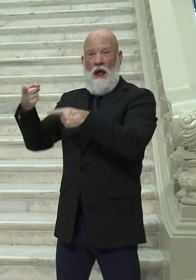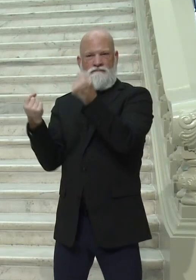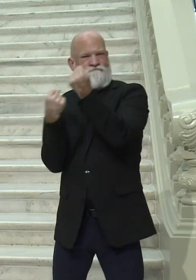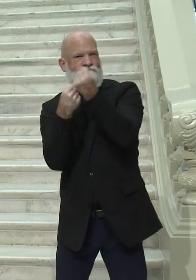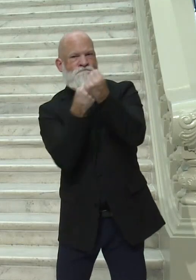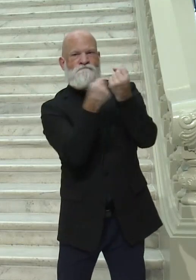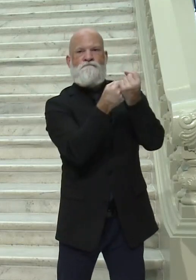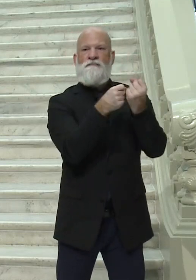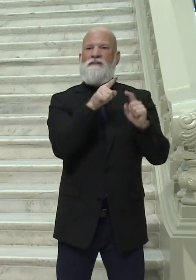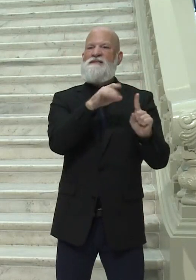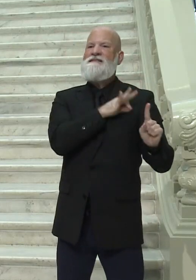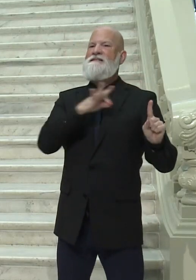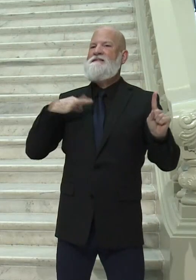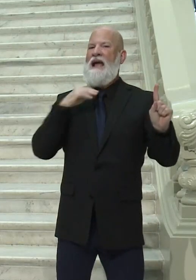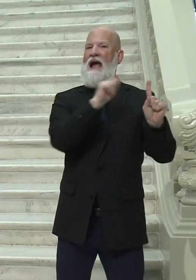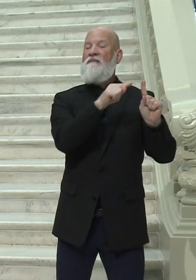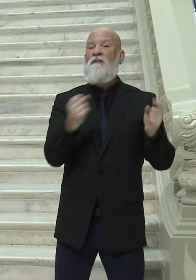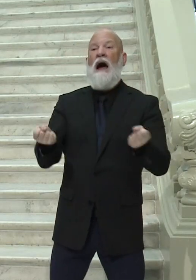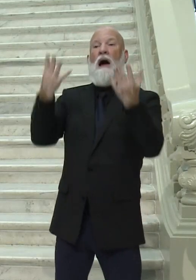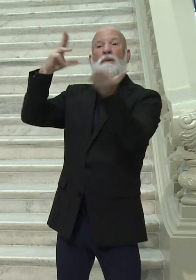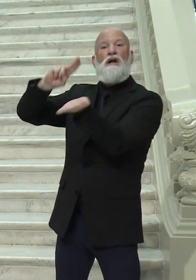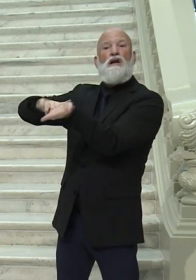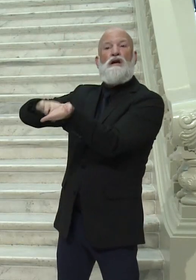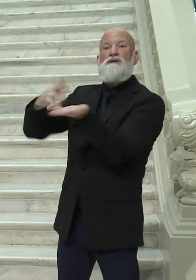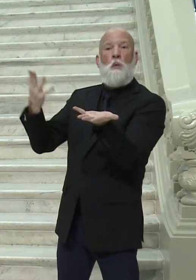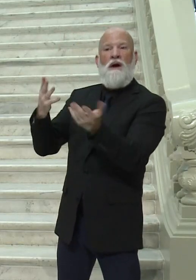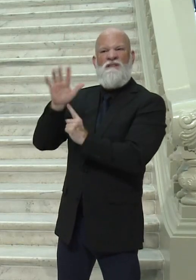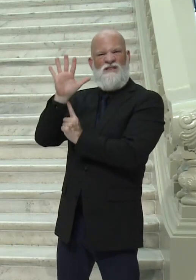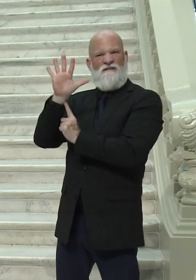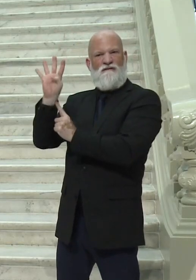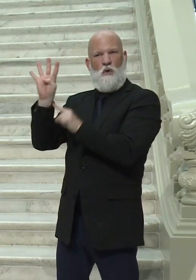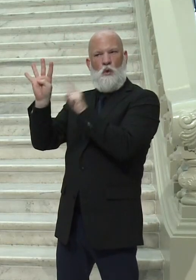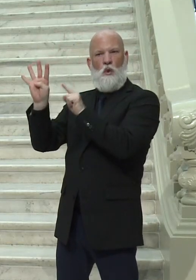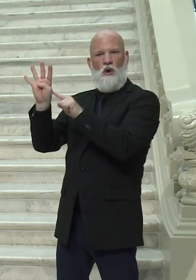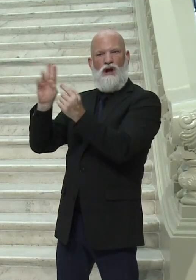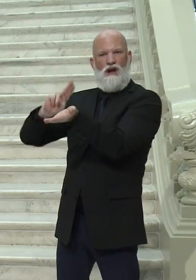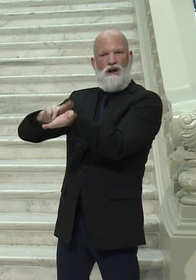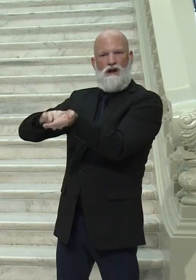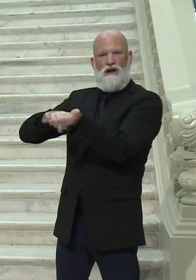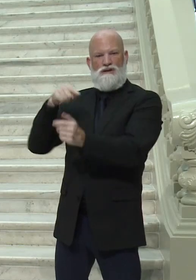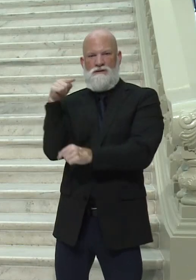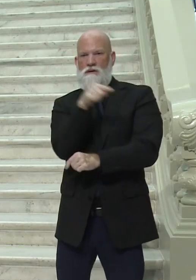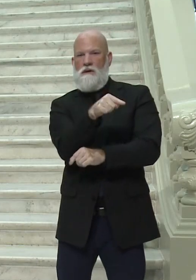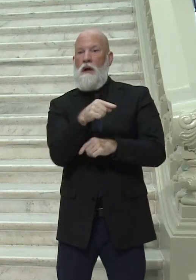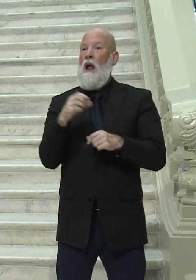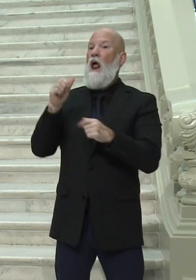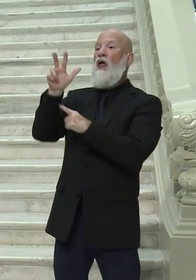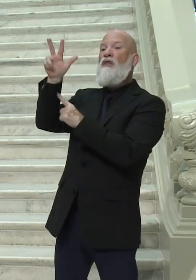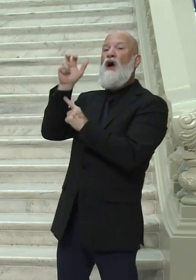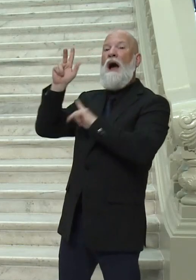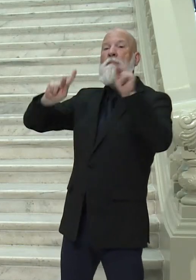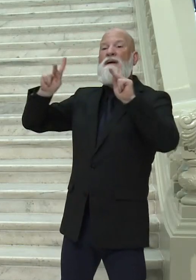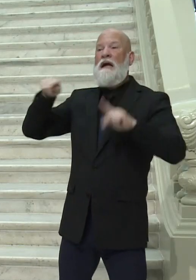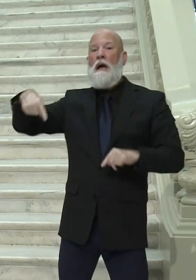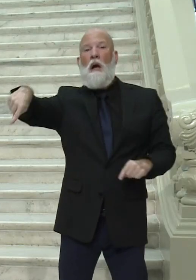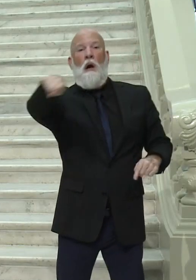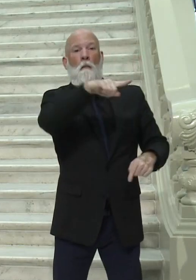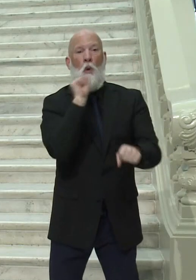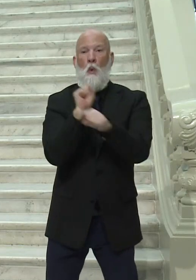OTHERWISE KNOWN AS JACKSON HEALTHCARE, TO HELP OTHERWISE KNOWN AS JACKSON HEALTHCARE, TO HELP STAFF OTHERWISE KNOWN AS JACKSON HEALTHCARE, TO HELP STAFF THESE HEALTHCARE, TO HELP STAFF THESE HEALTHCARE, TO HELP STAFF THESE HOSPITALS. HOSPITALS. HOSPITALS. NURSING HOSPITALS. NURSING HOME HOSPITALS. NURSING HOME FACILITIES, HOSPITALS. NURSING HOME FACILITIES, WE NURSING HOME FACILITIES, WE NURSING HOME FACILITIES, WE HAVE NURSING HOME FACILITIES, WE HAVE 50 NURSING HOME FACILITIES, WE HAVE 50 FOR NURSING HOME FACILITIES, WE HAVE 50 FOR NURSING NURSING HOME FACILITIES, WE HAVE 50 FOR NURSING HOME HAVE 50 FOR NURSING HOME HAVE 50 FOR NURSING HOME FACILITIES HAVE 50 FOR NURSING HOME FACILITIES STATEWIDE,